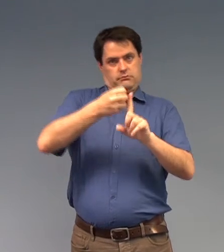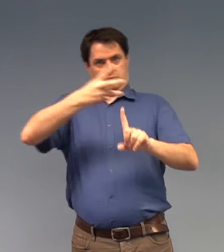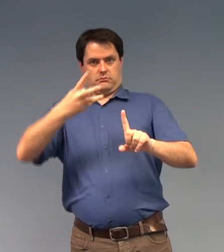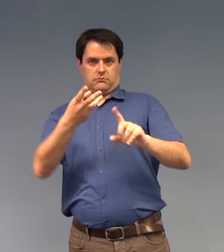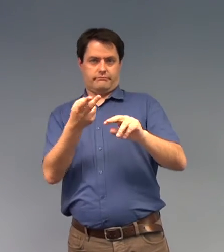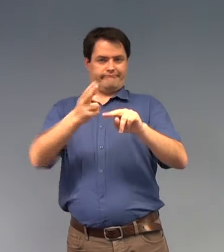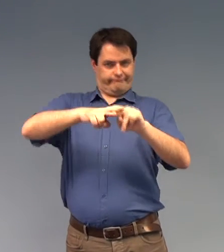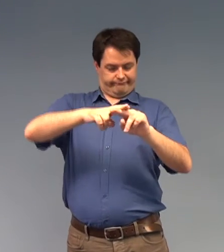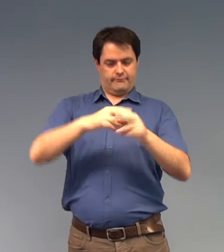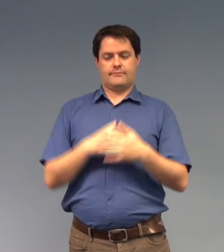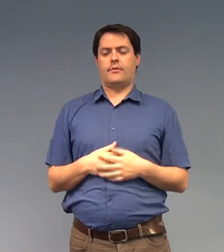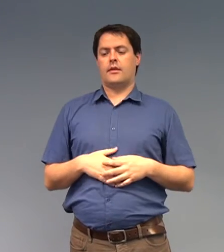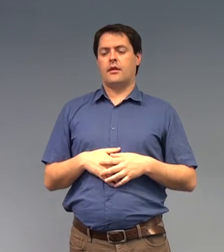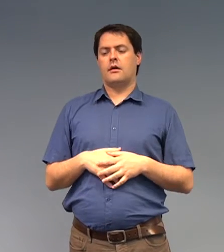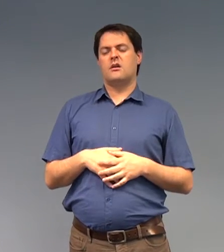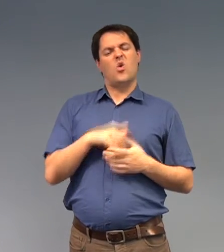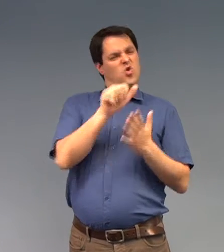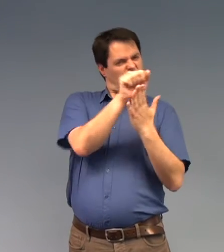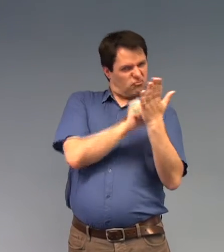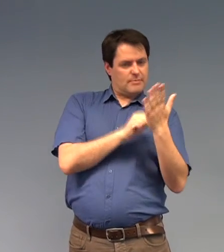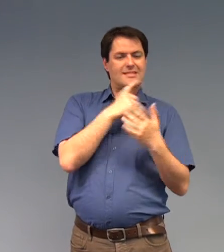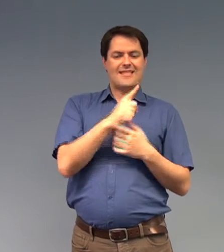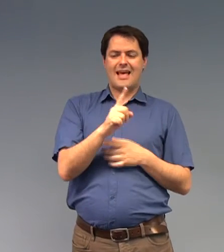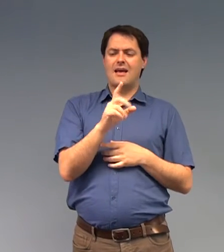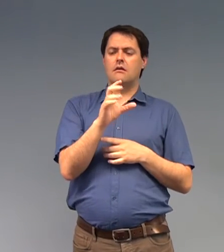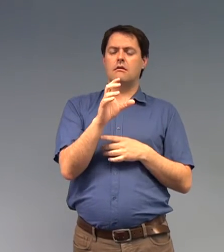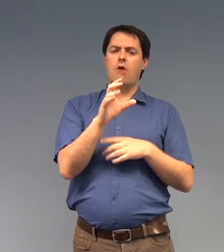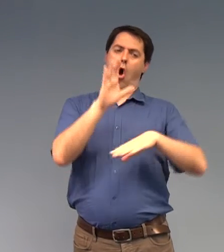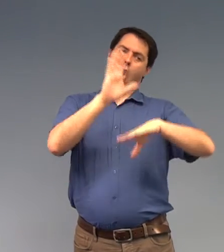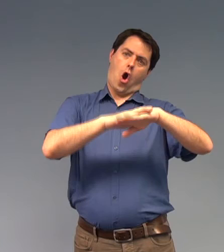was a locational enrichment.